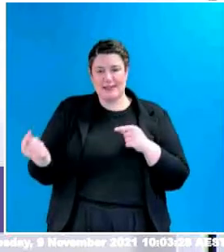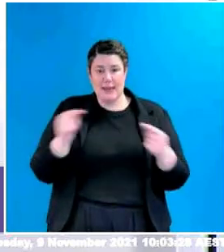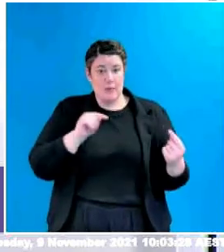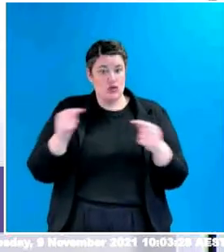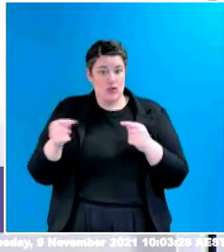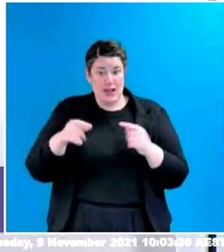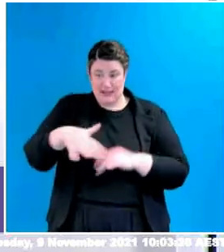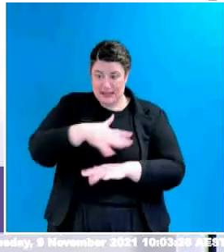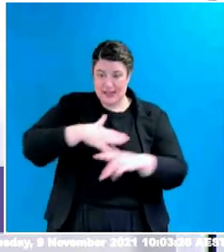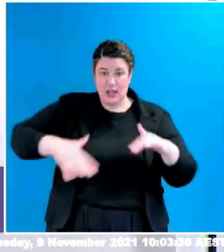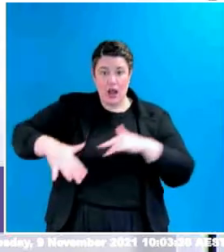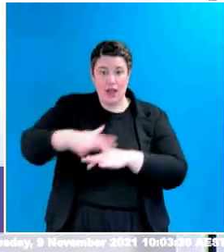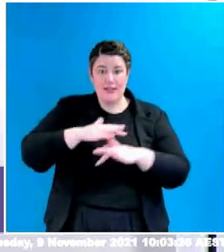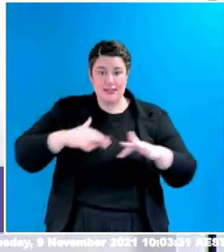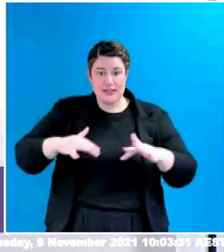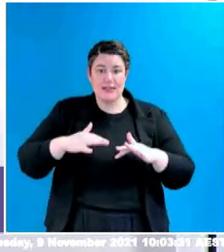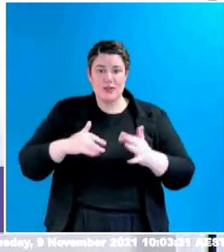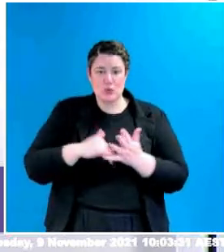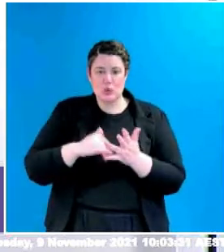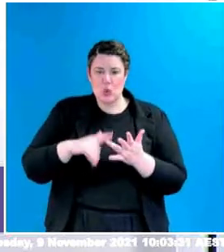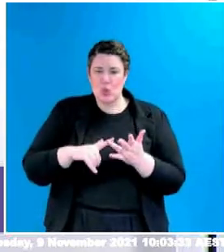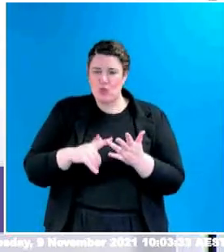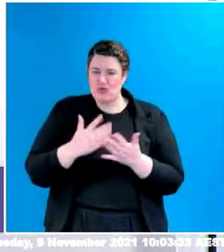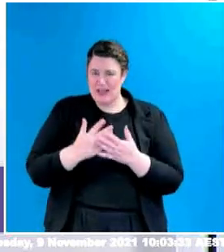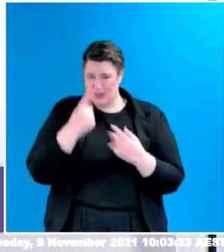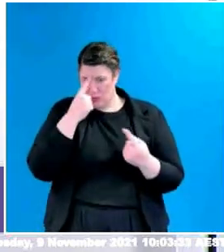Then there is a list of factors that are taken into account.